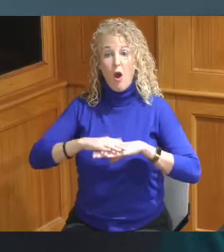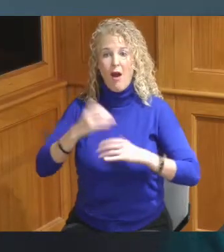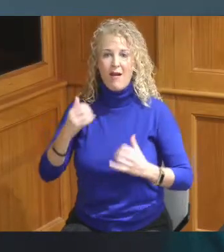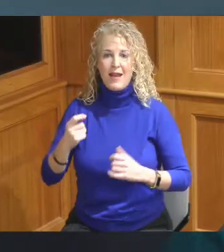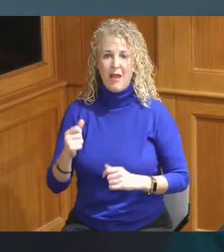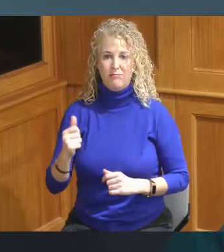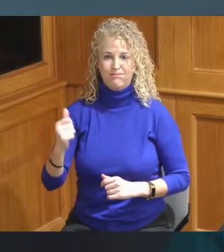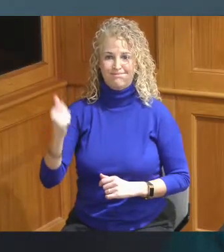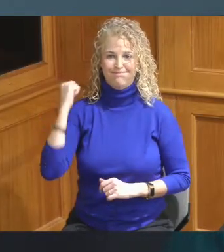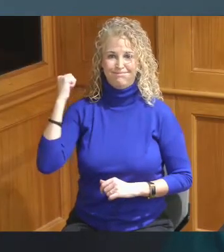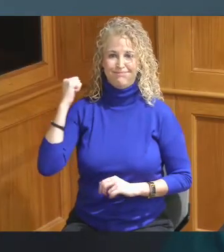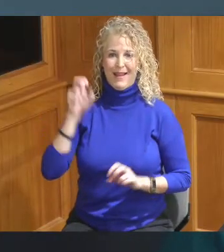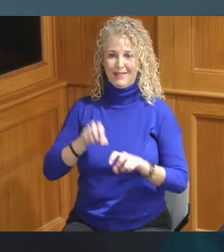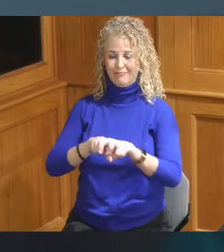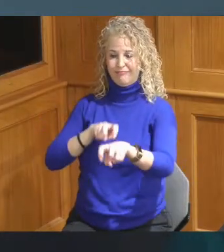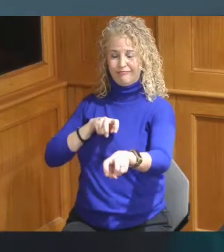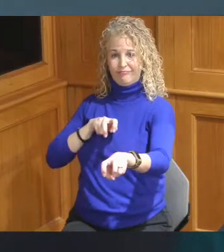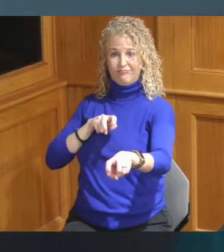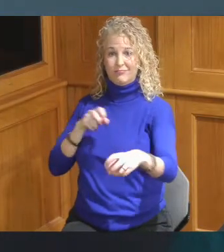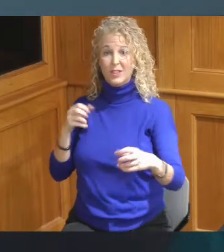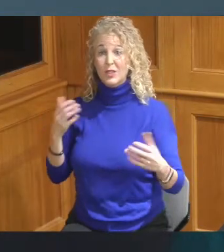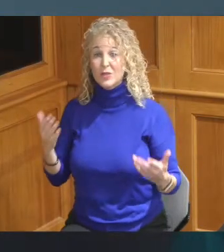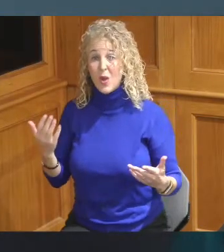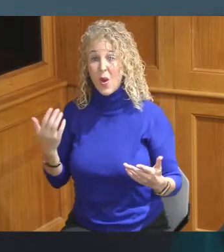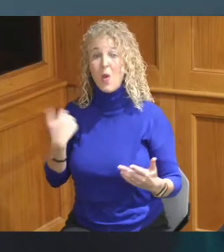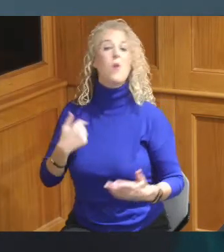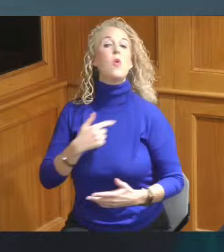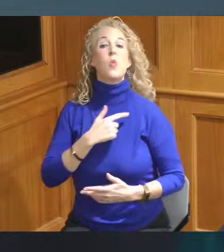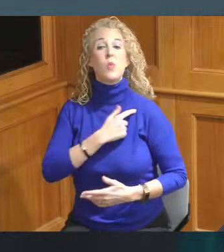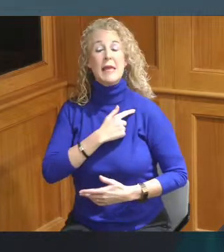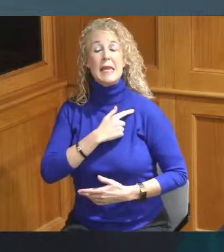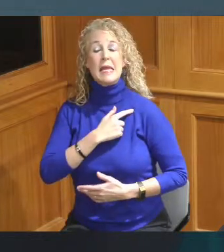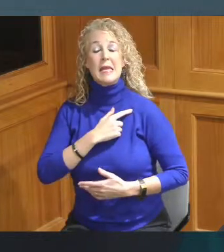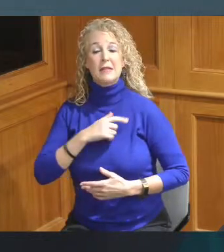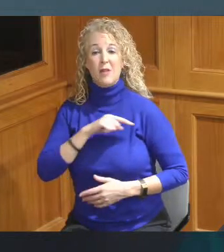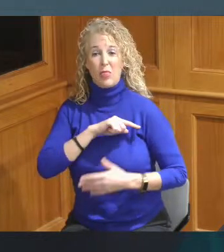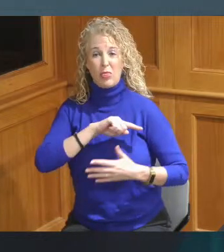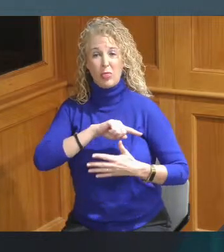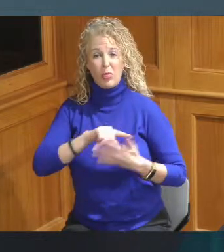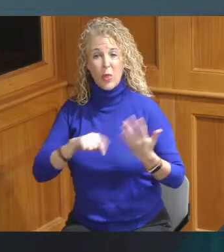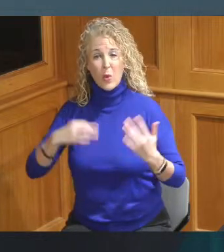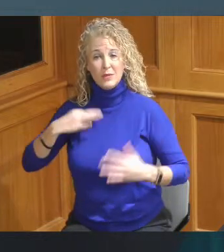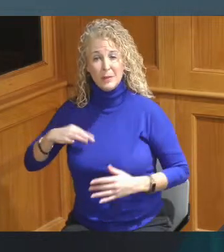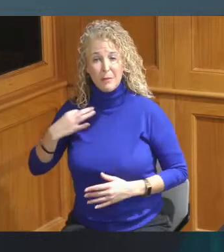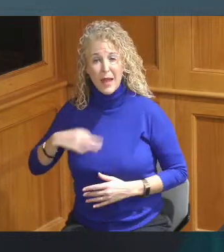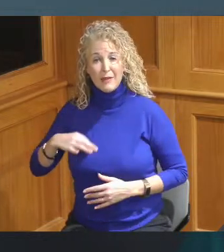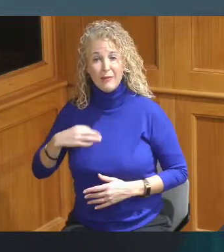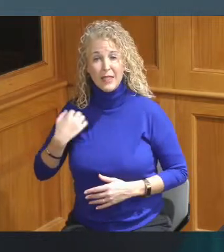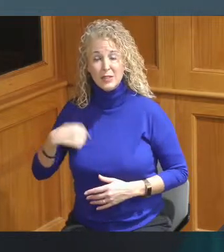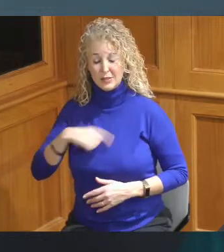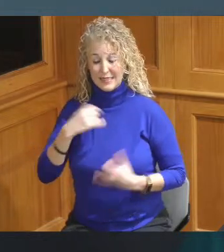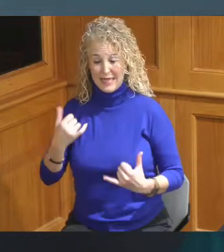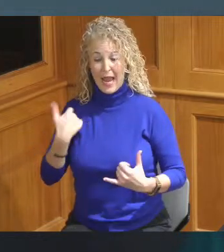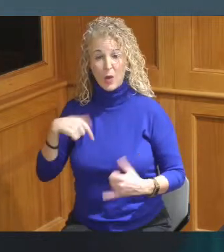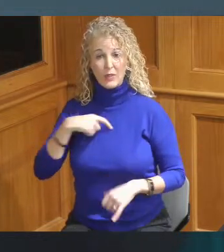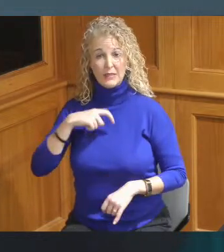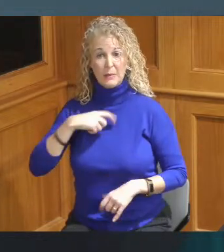So all these things that we are beneficiaries of, we're supposed to build on them and move forward,